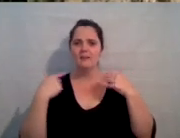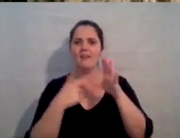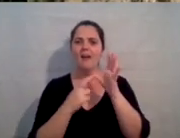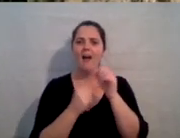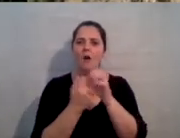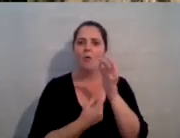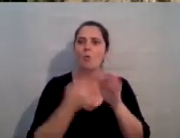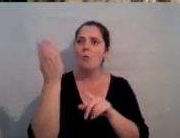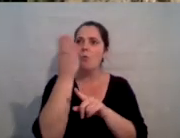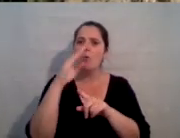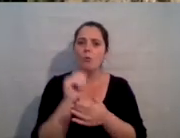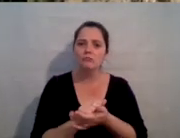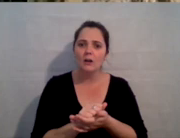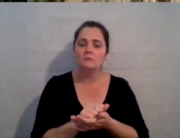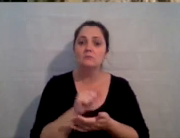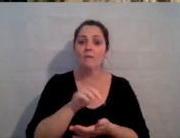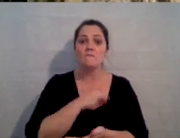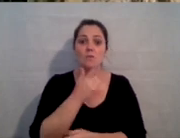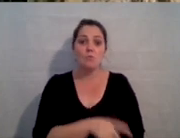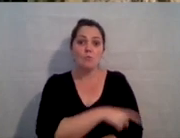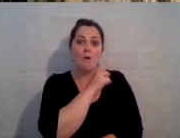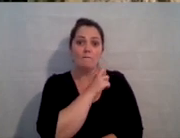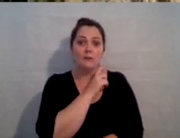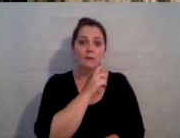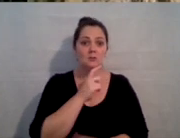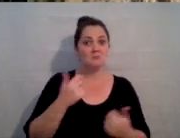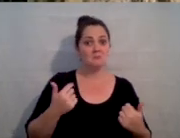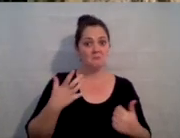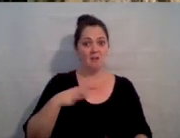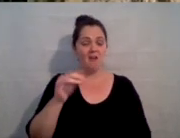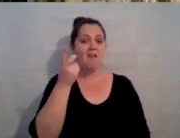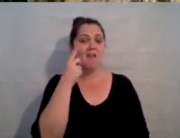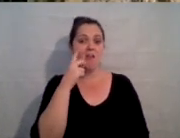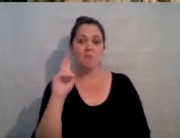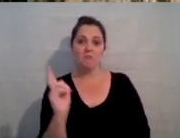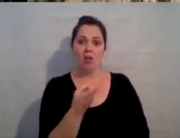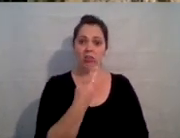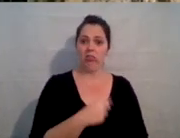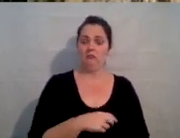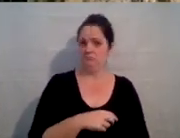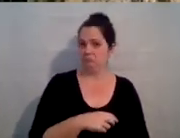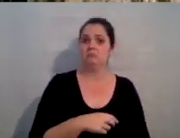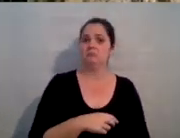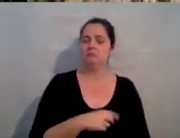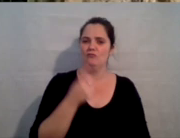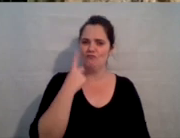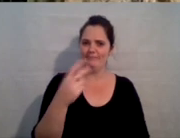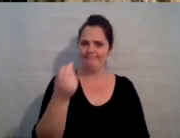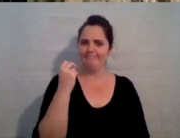if you haven't done it yet, you can draw both of them, do a drawing that includes both of them in one drawing. We're going to try to knock out this whole thing in about seven or eight